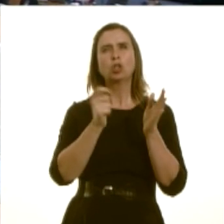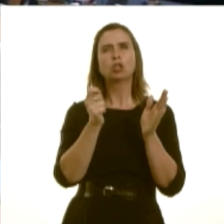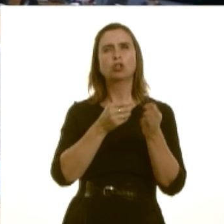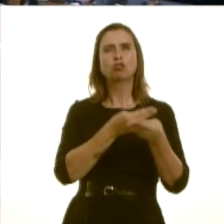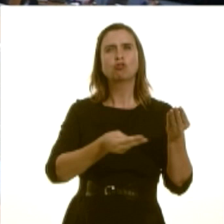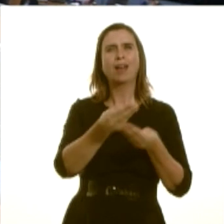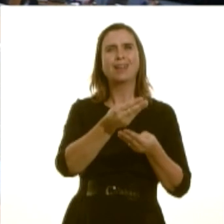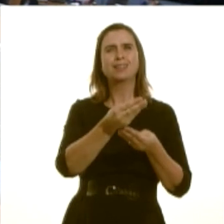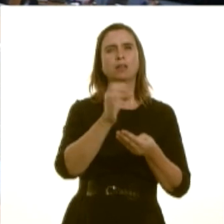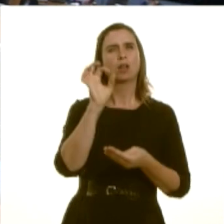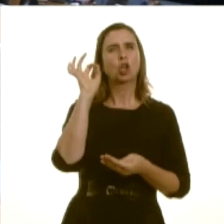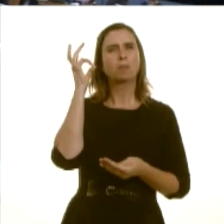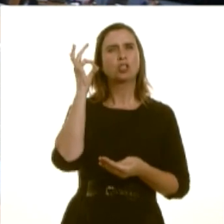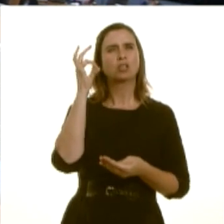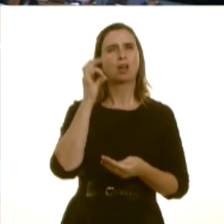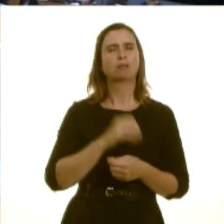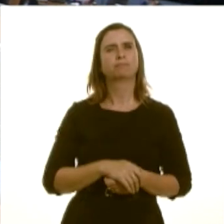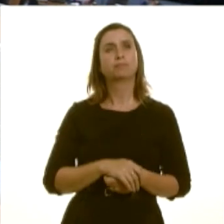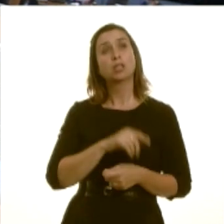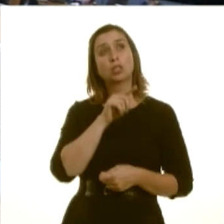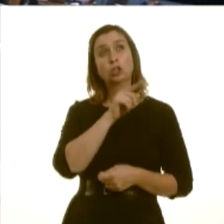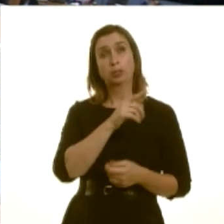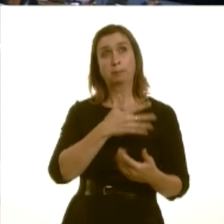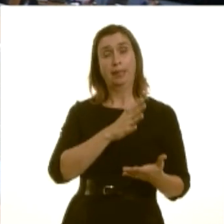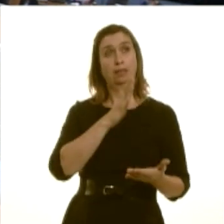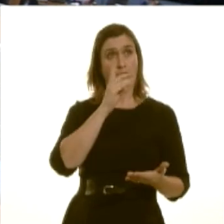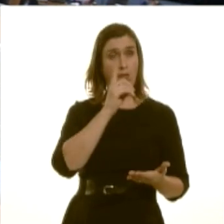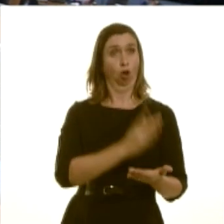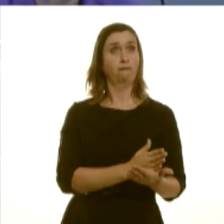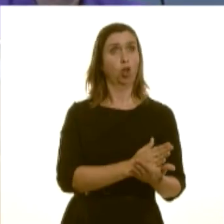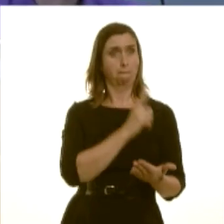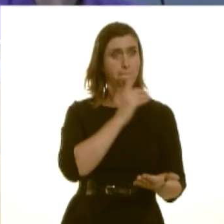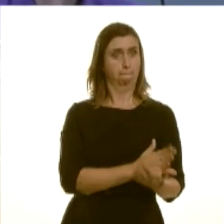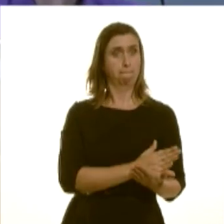De Gucht, has specifically confirmed that public services are exempted. The First Minister